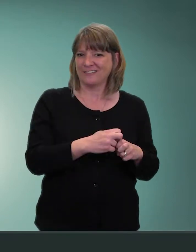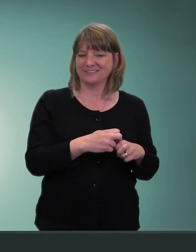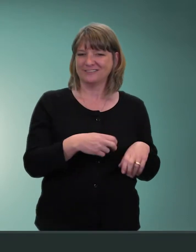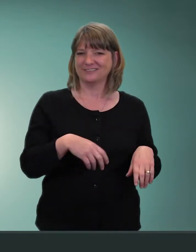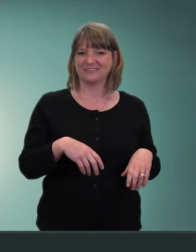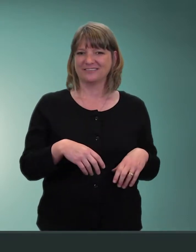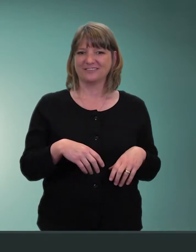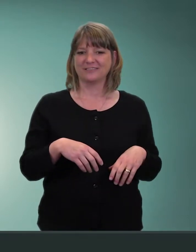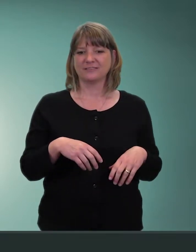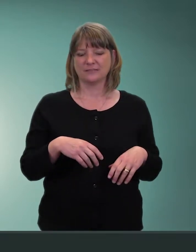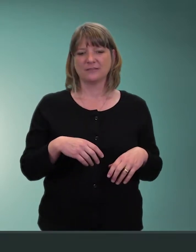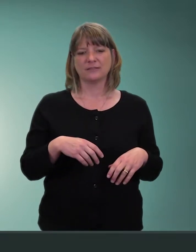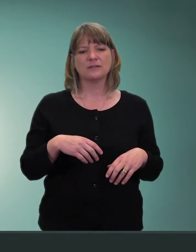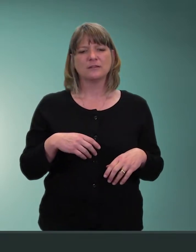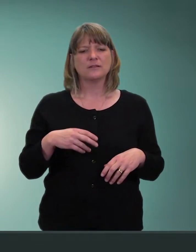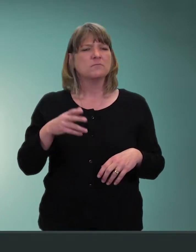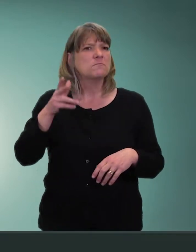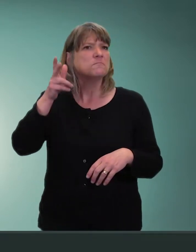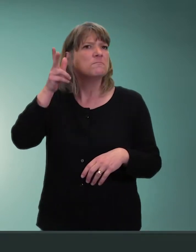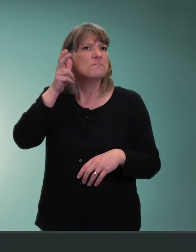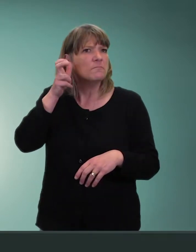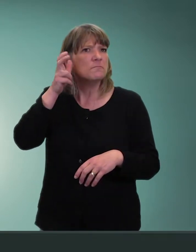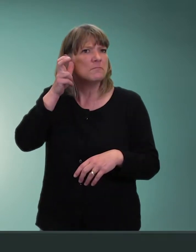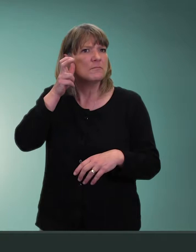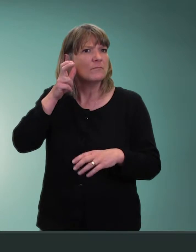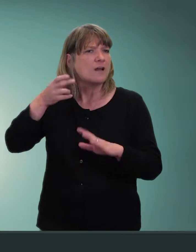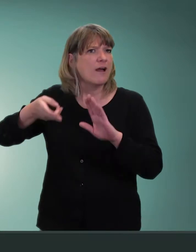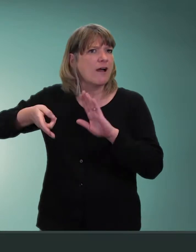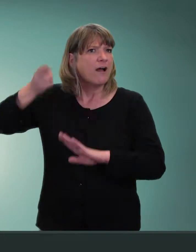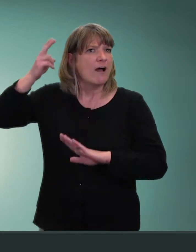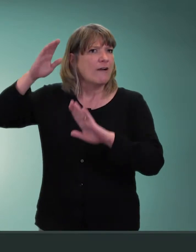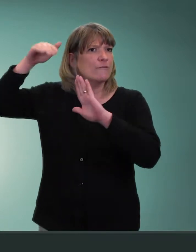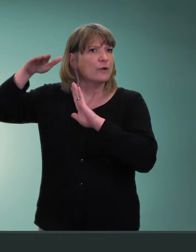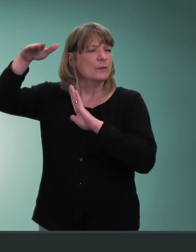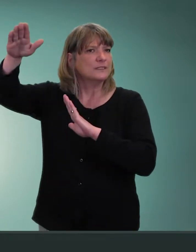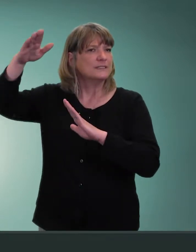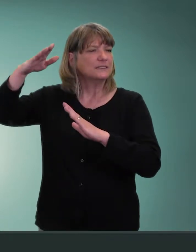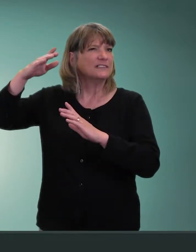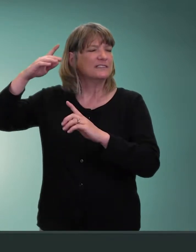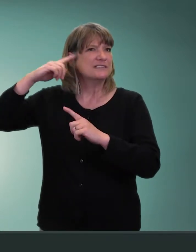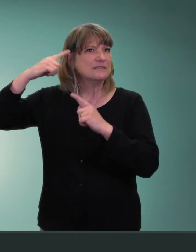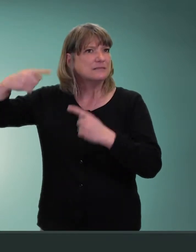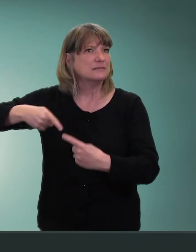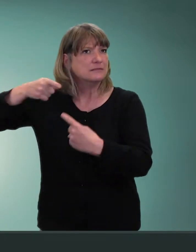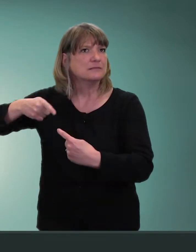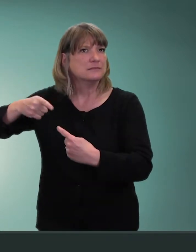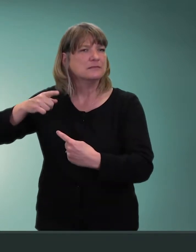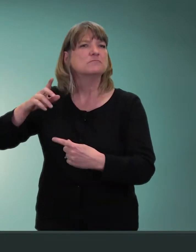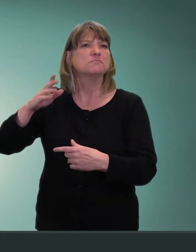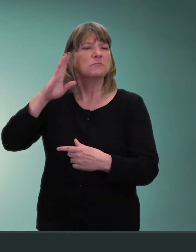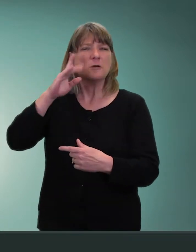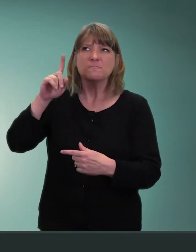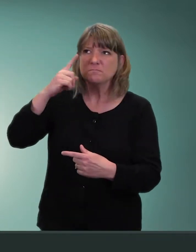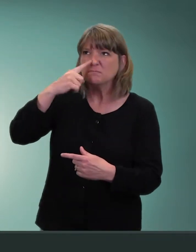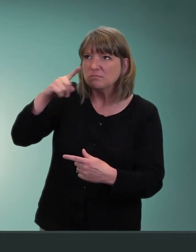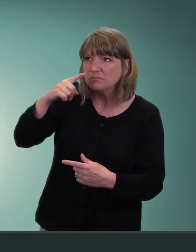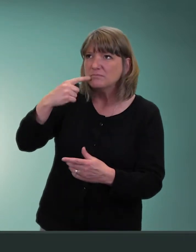I mean, it is difficult to hear high frequencies. I will ask someone to repeat themselves,